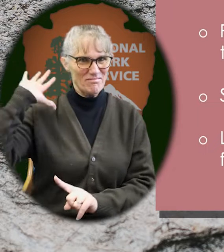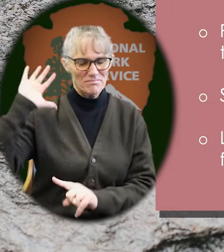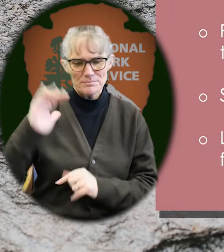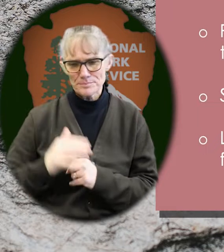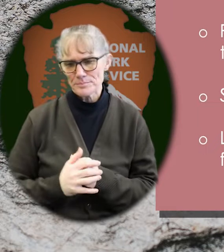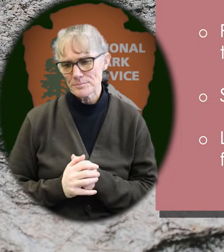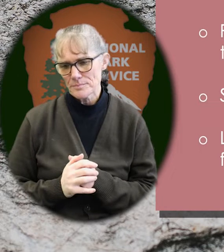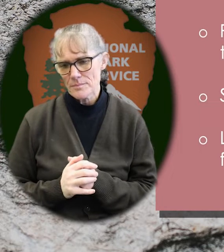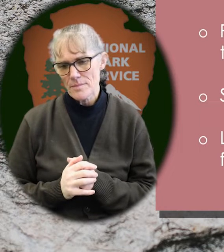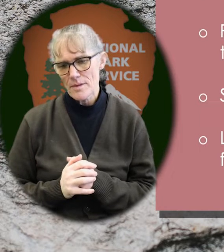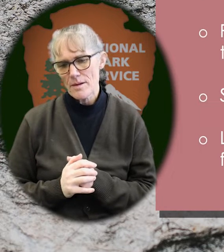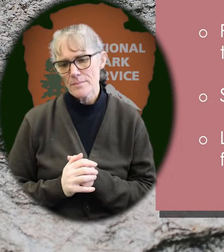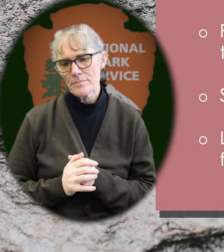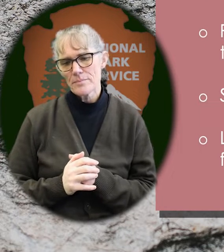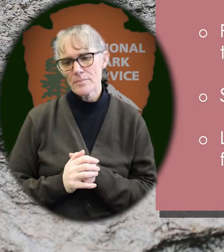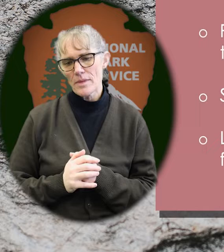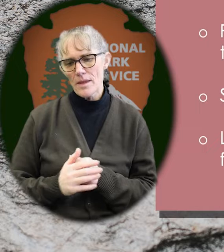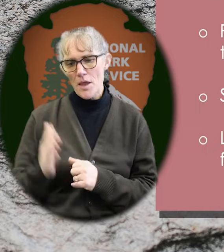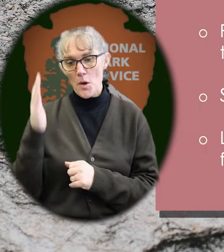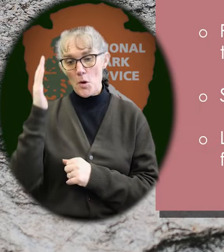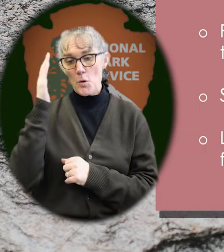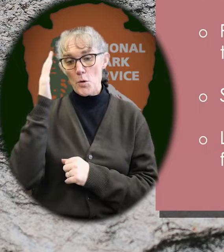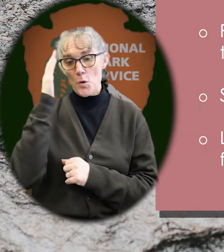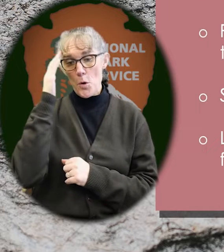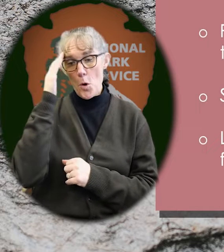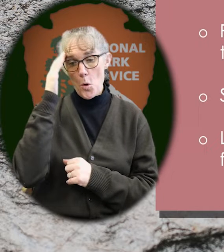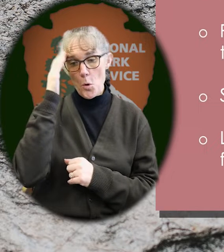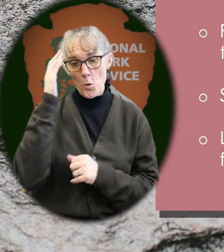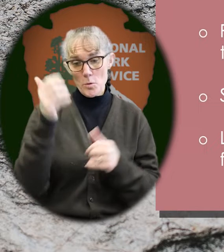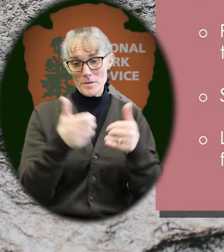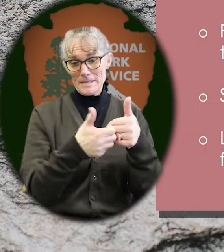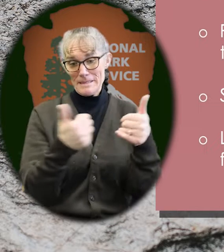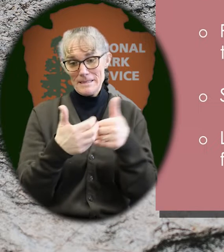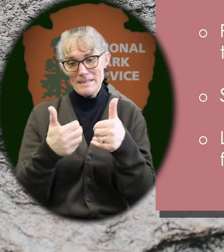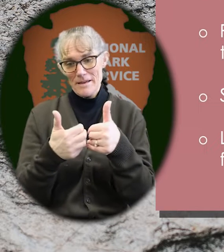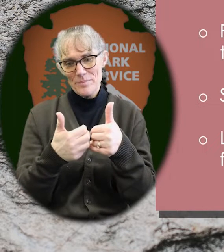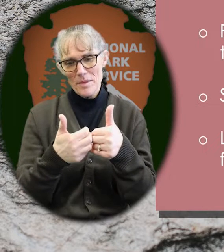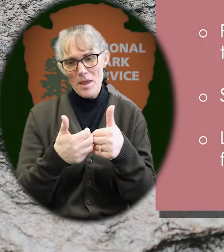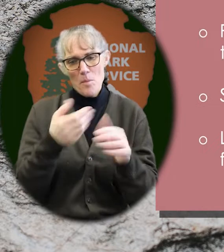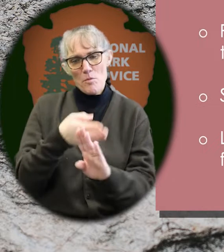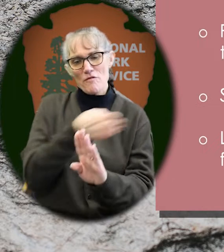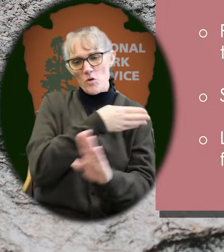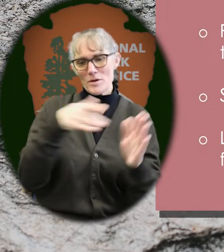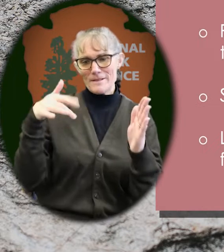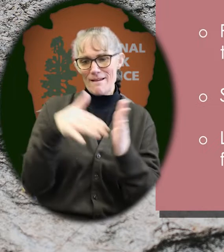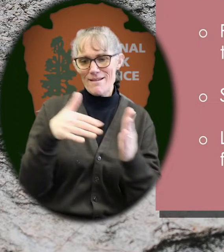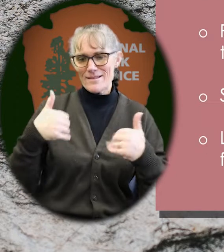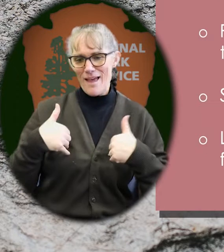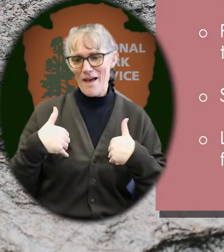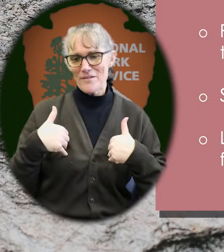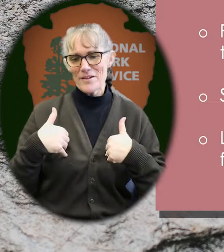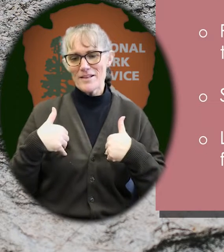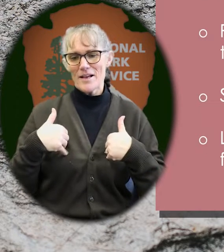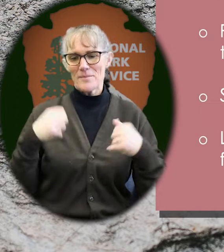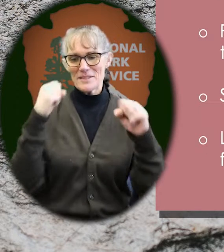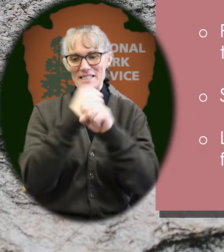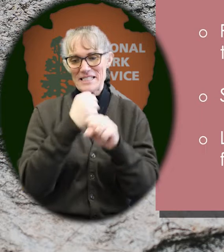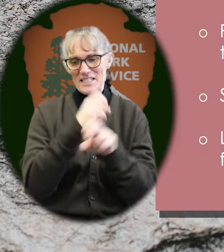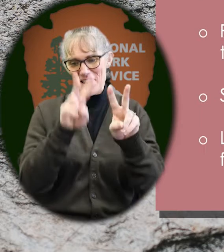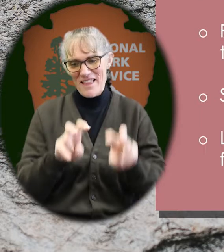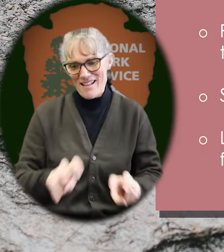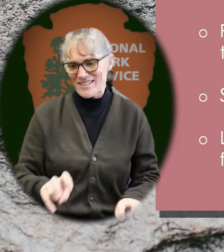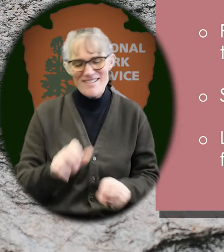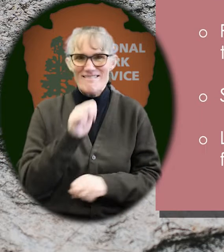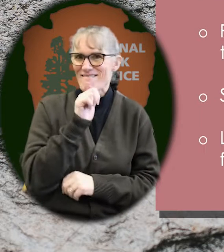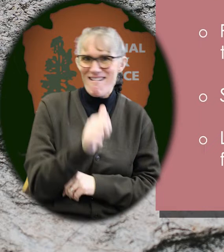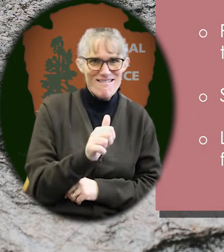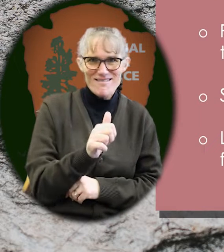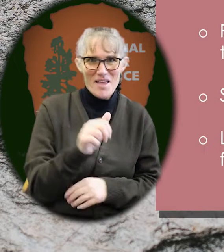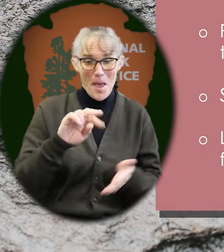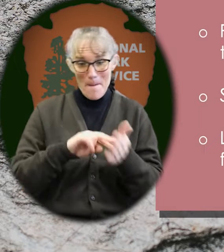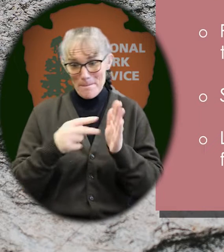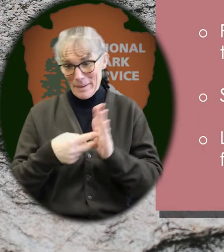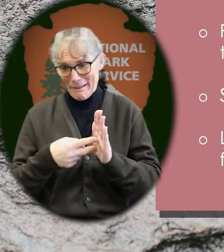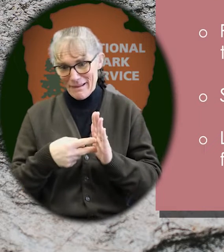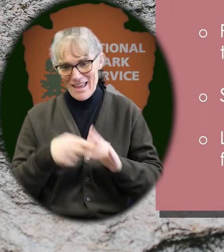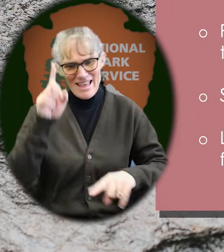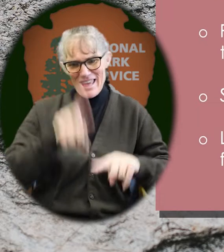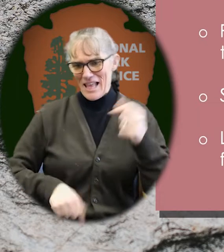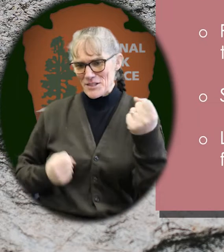Um. So, previous uh studies had not really done statistical analyses to actually support whether one species would differ was different from another species.